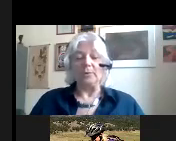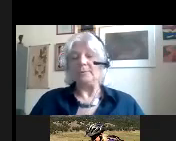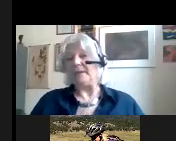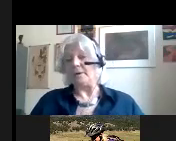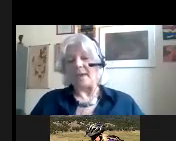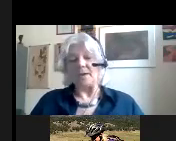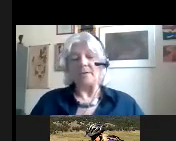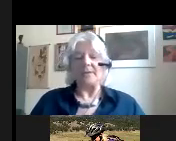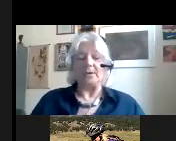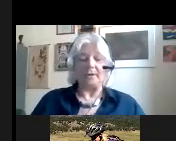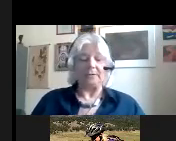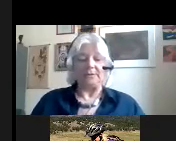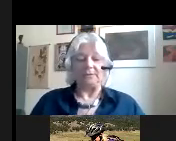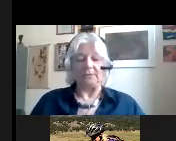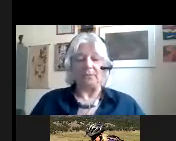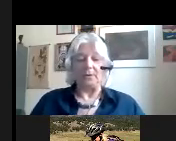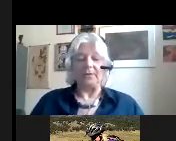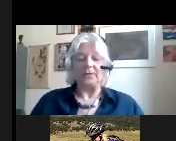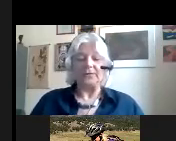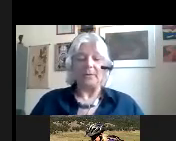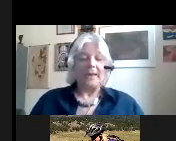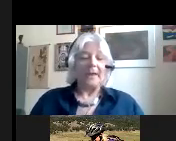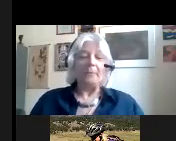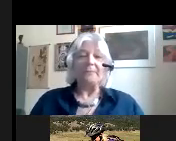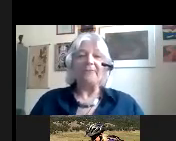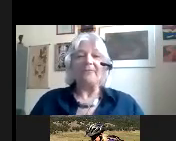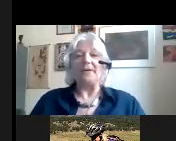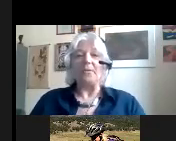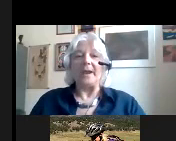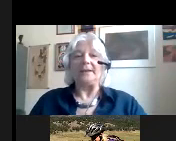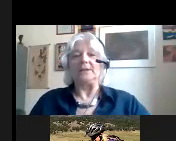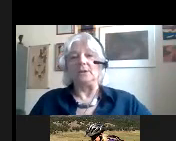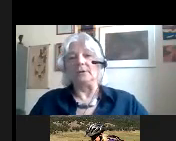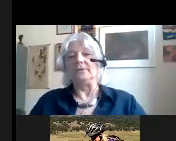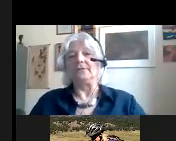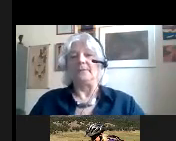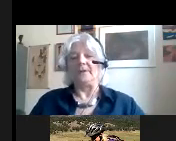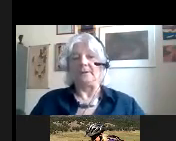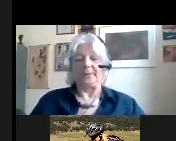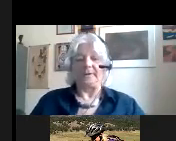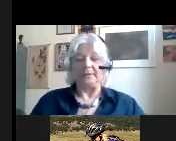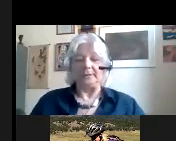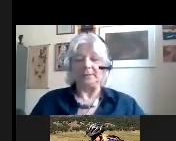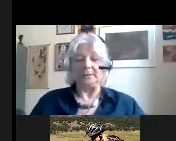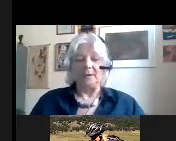and being okay with it, a greater sense of worth. So help them find a way to learn from their experiences.